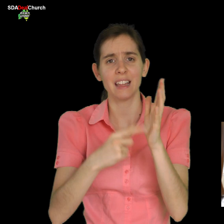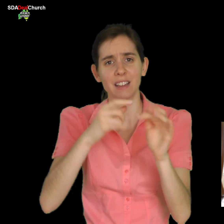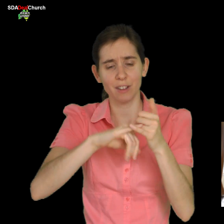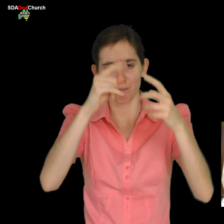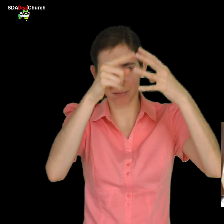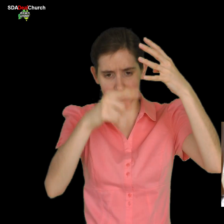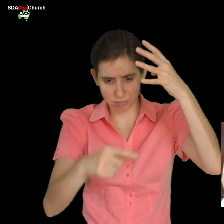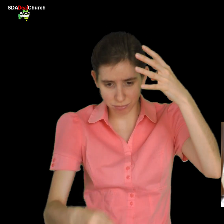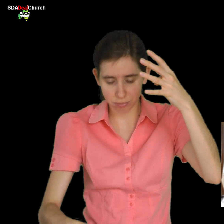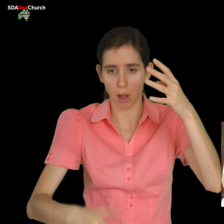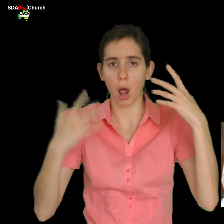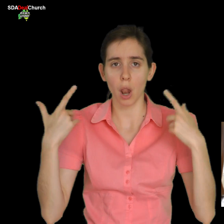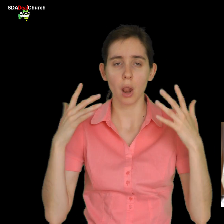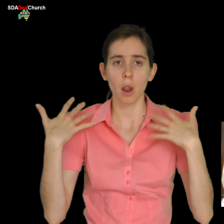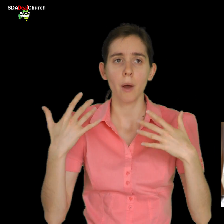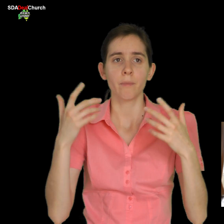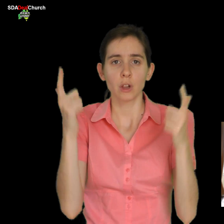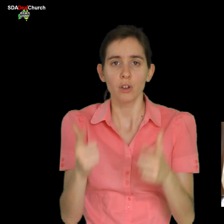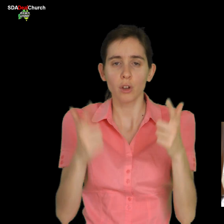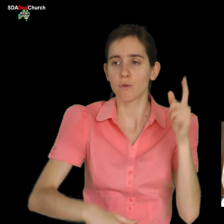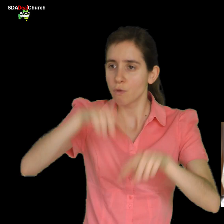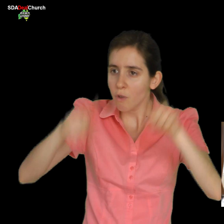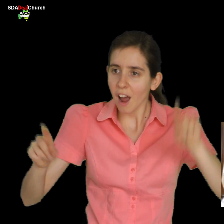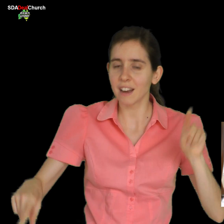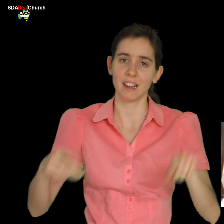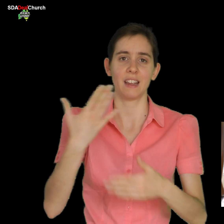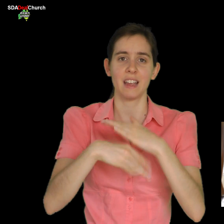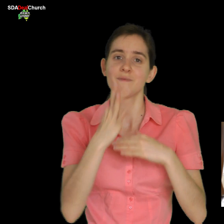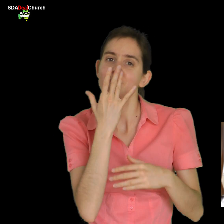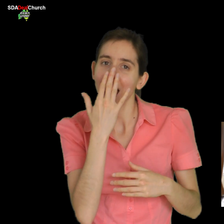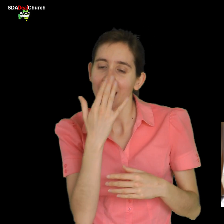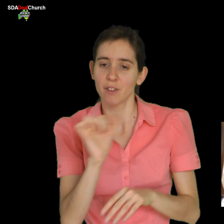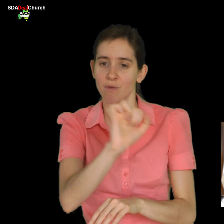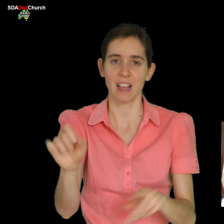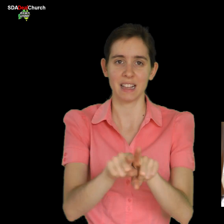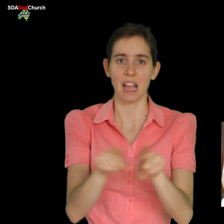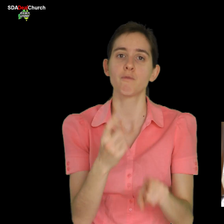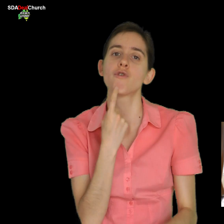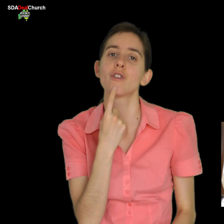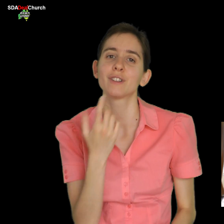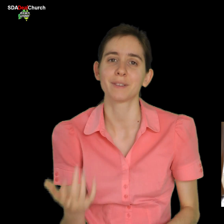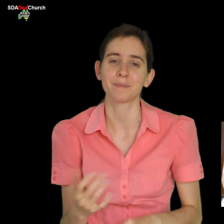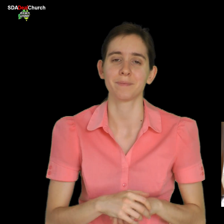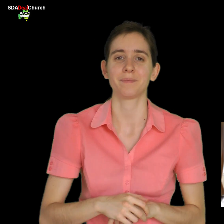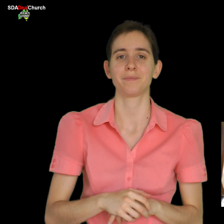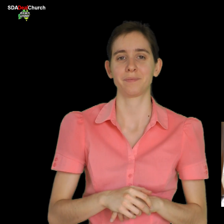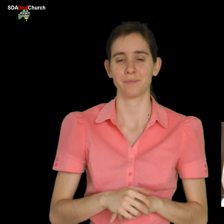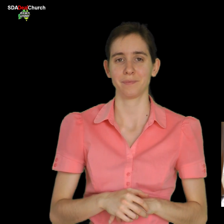1,111 million years; 1,385 million years; and 1,588 million years